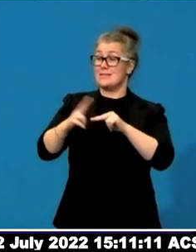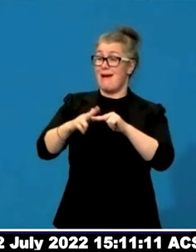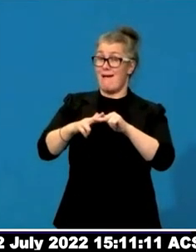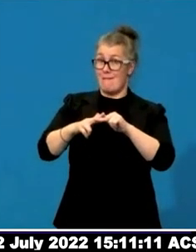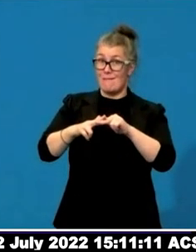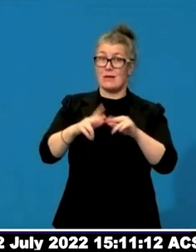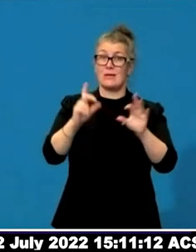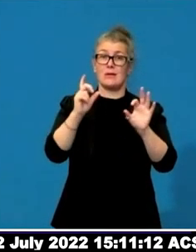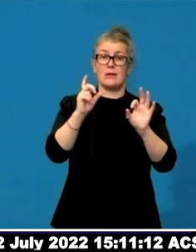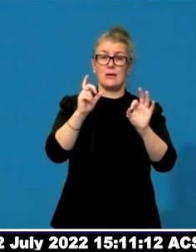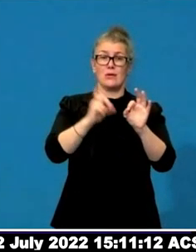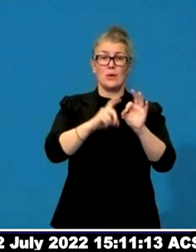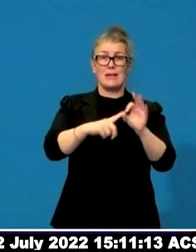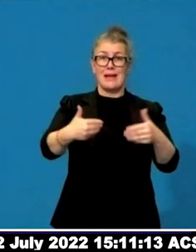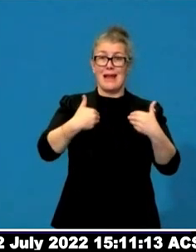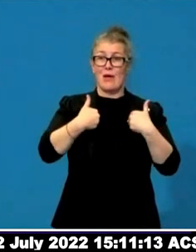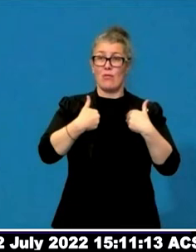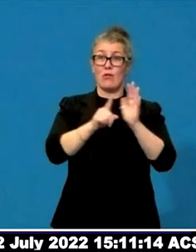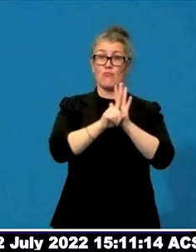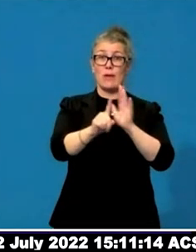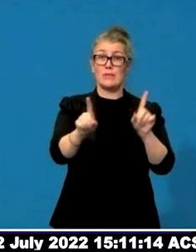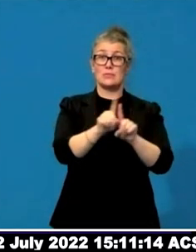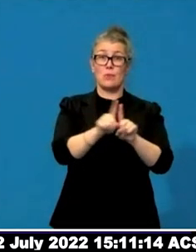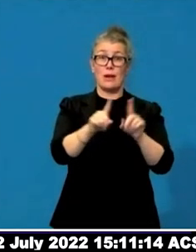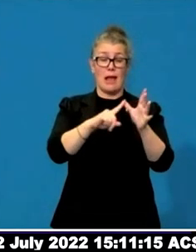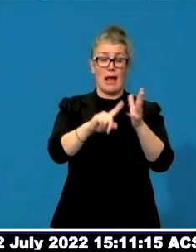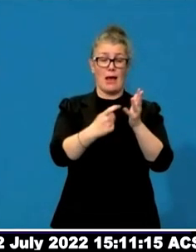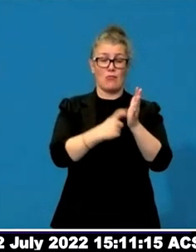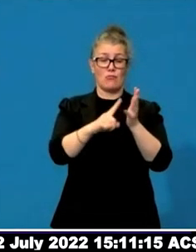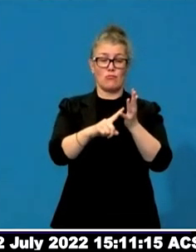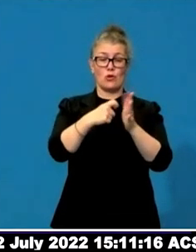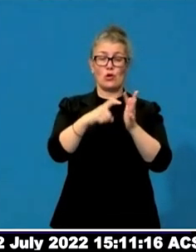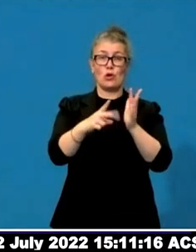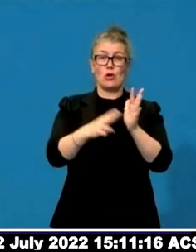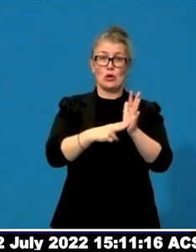three Queensland Health reps in Aurukun to explain what I had uncovered.